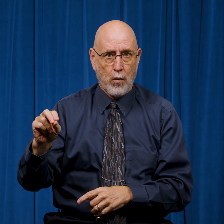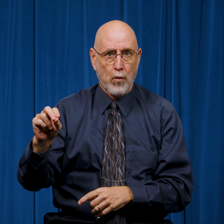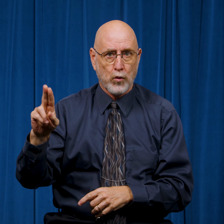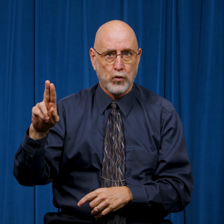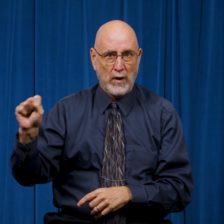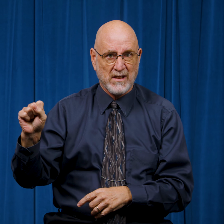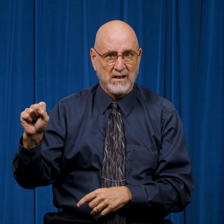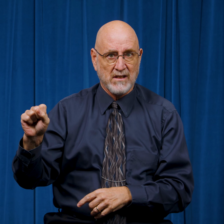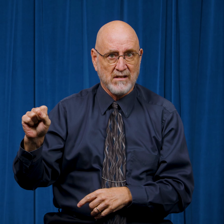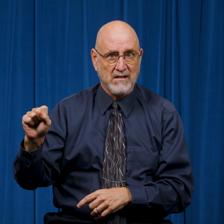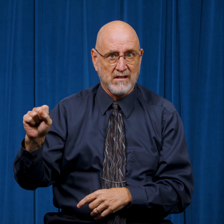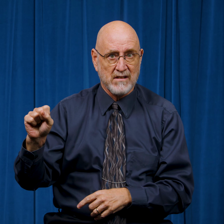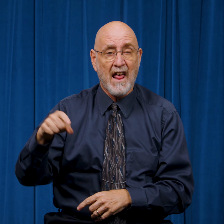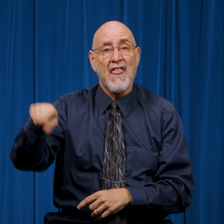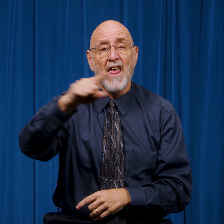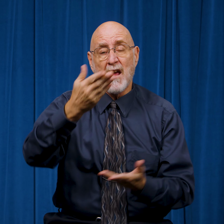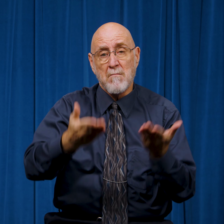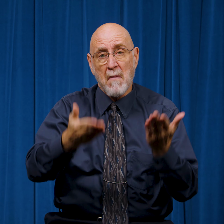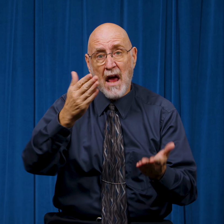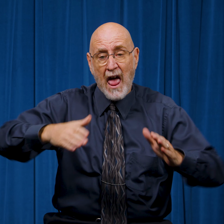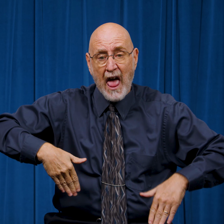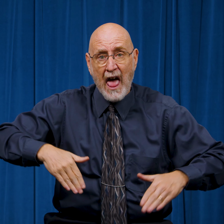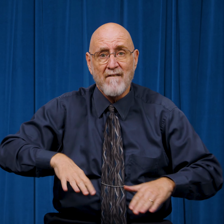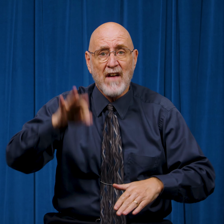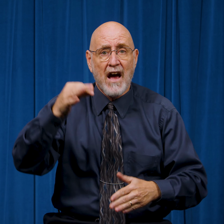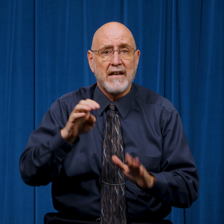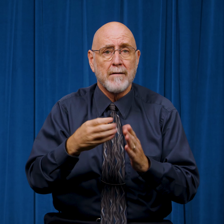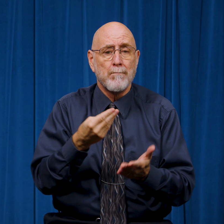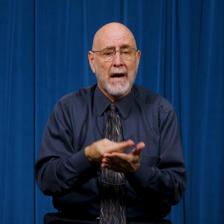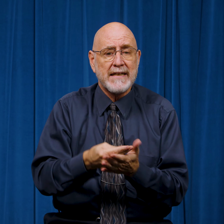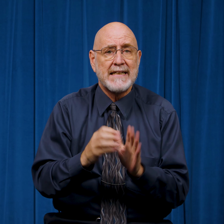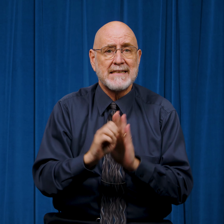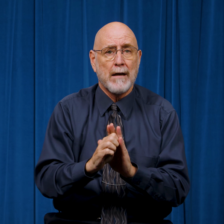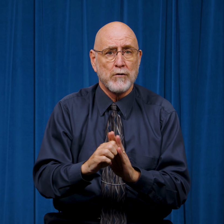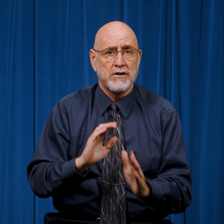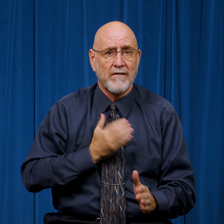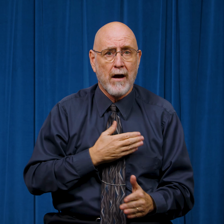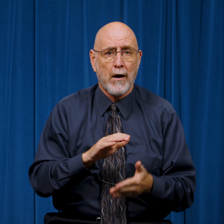and they may not have yet found examples of our money, bills or coins,